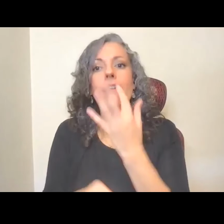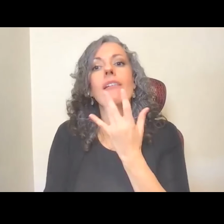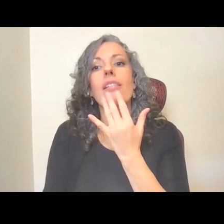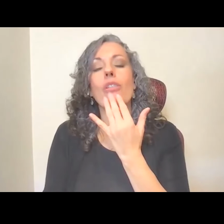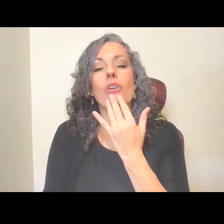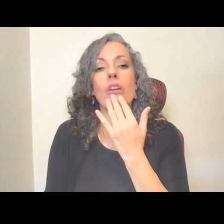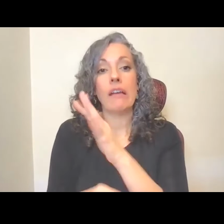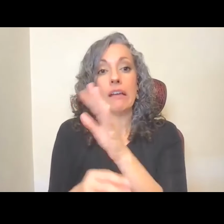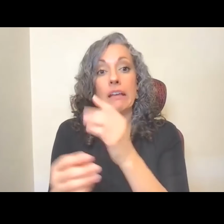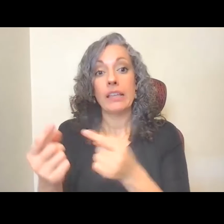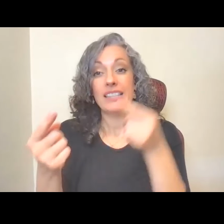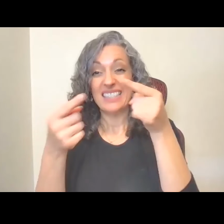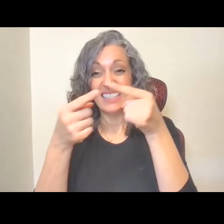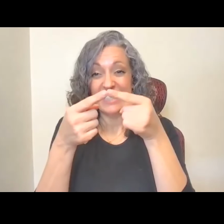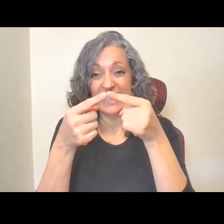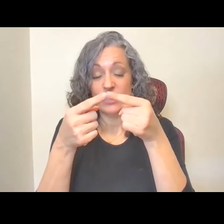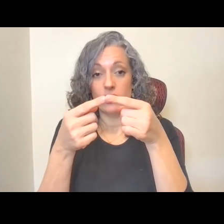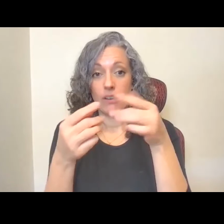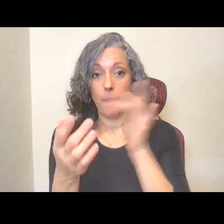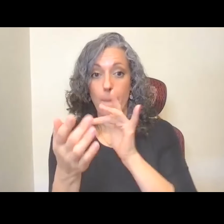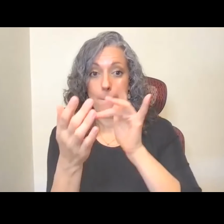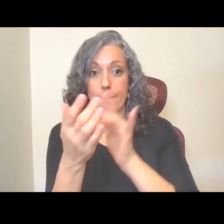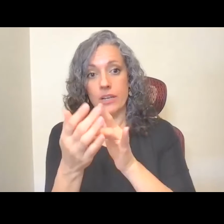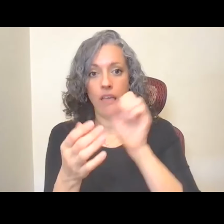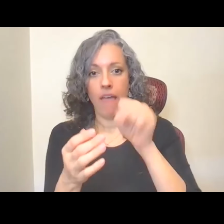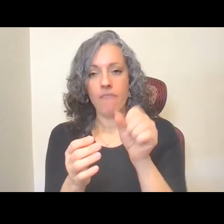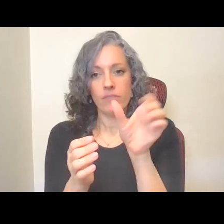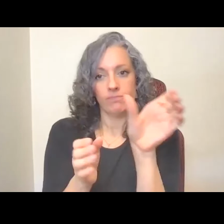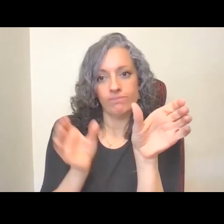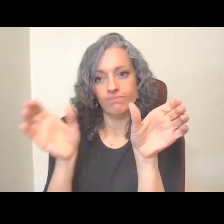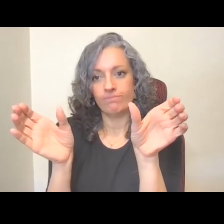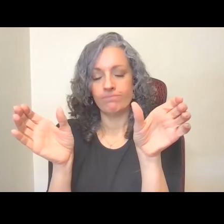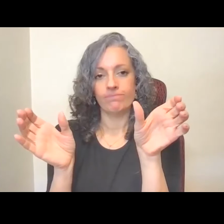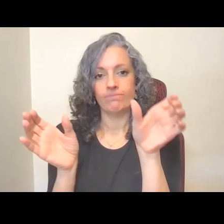both of those you have the color ratio if you pair those together. So let's take an